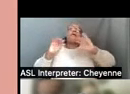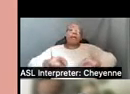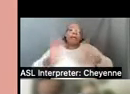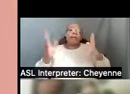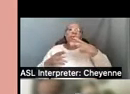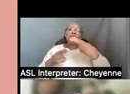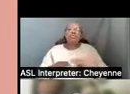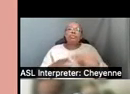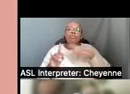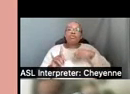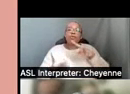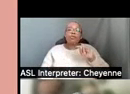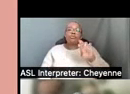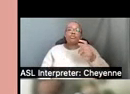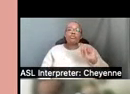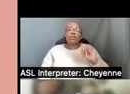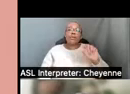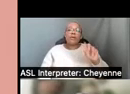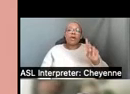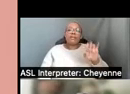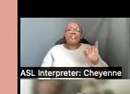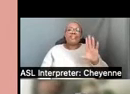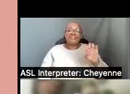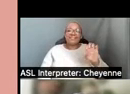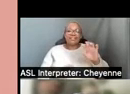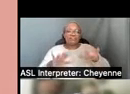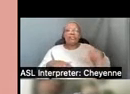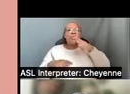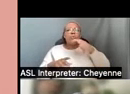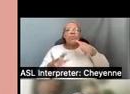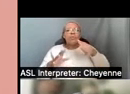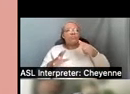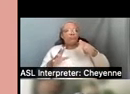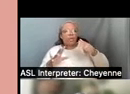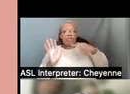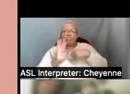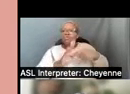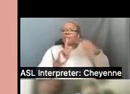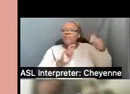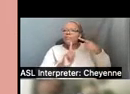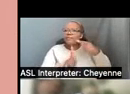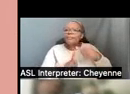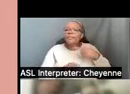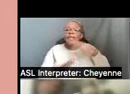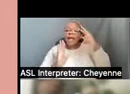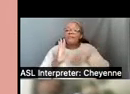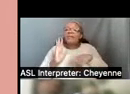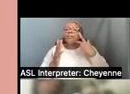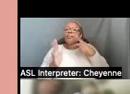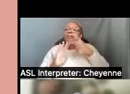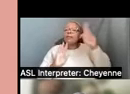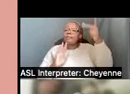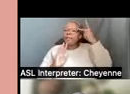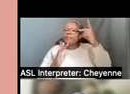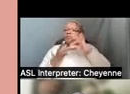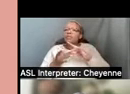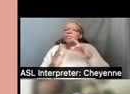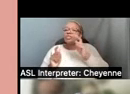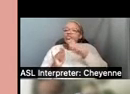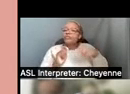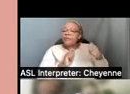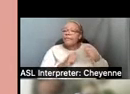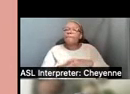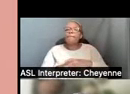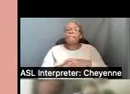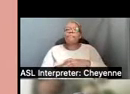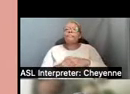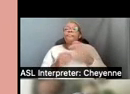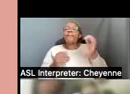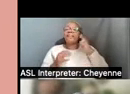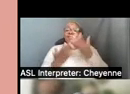And for me, I can't speak to the rest of the team, but for me, I read this as what are the politics